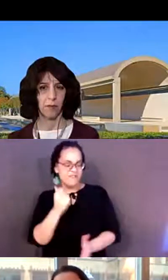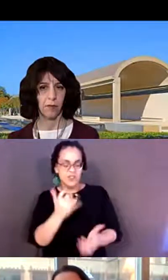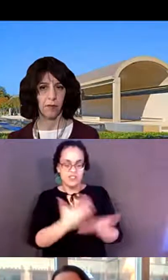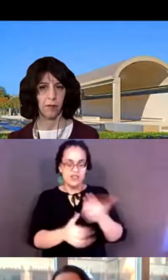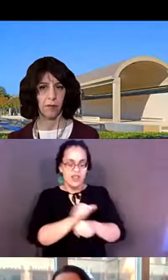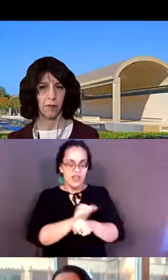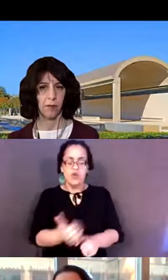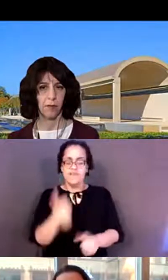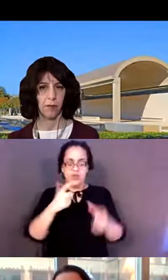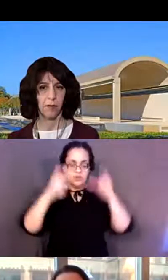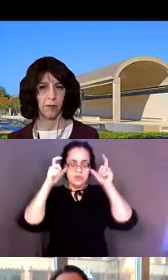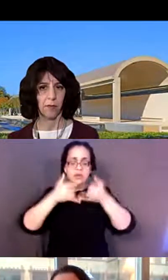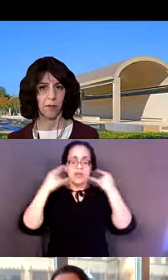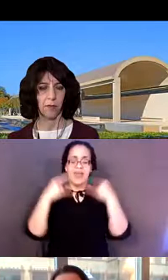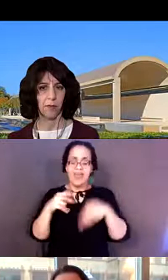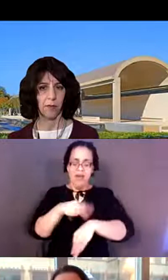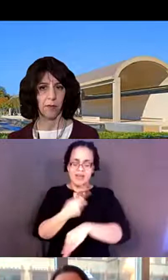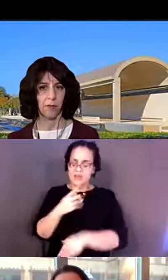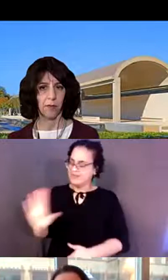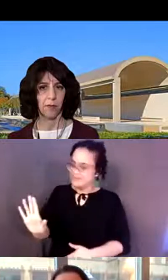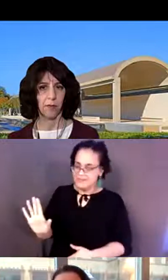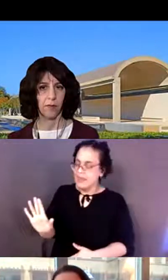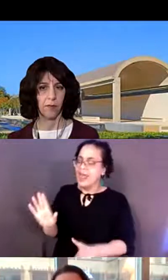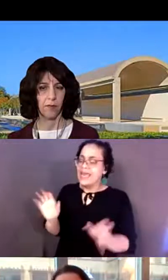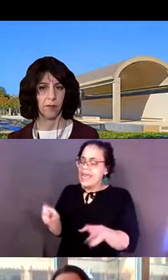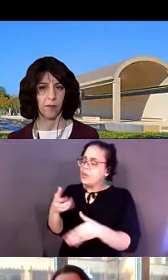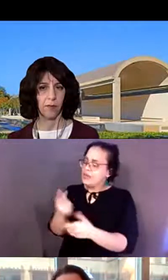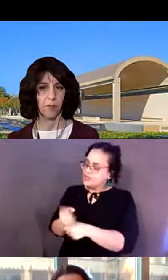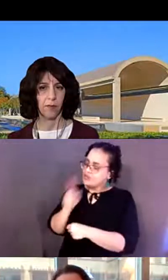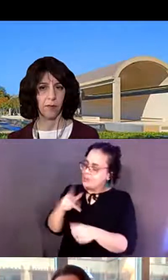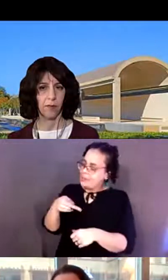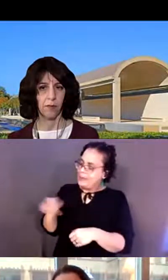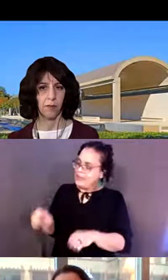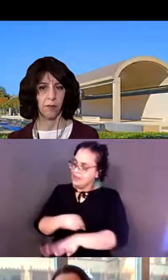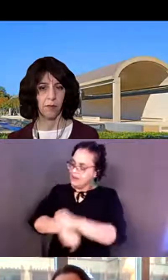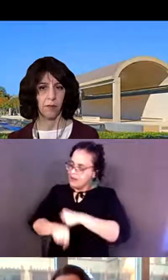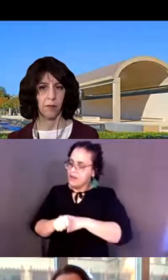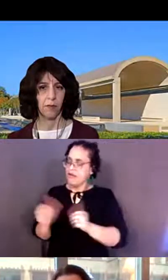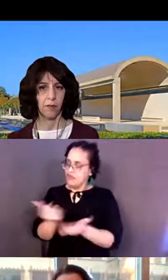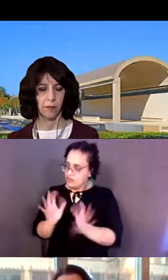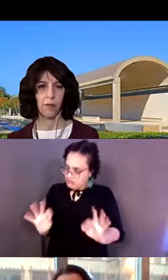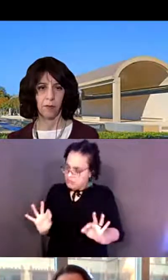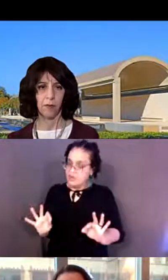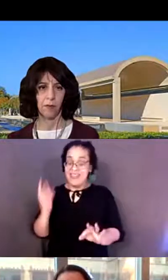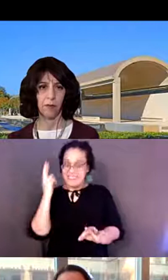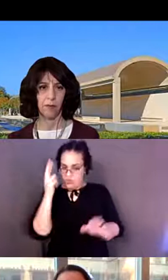the hospital said hey, can we just please make sure they're wearing the PPE and they're washing their hands, you know, yes